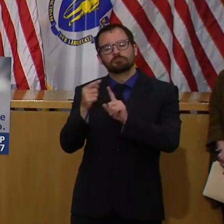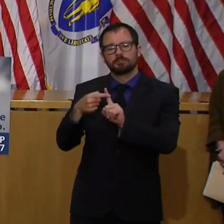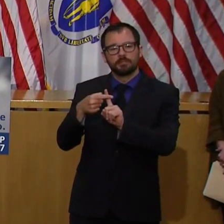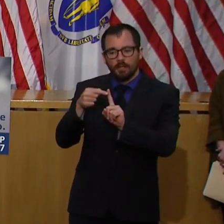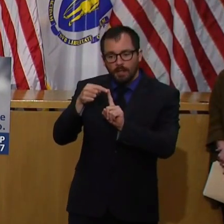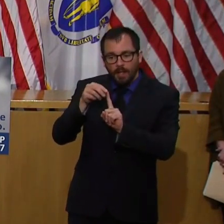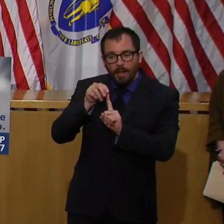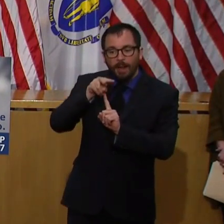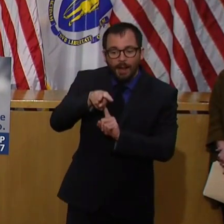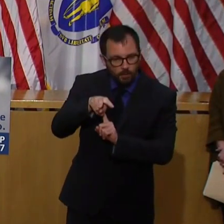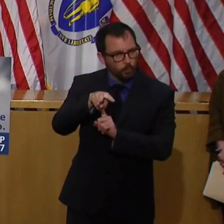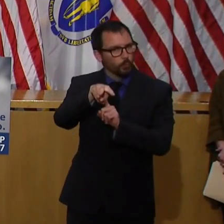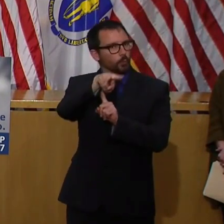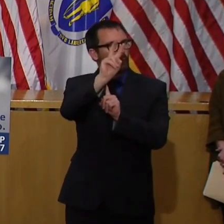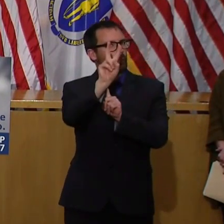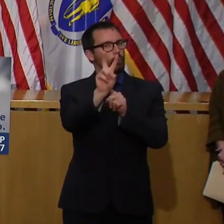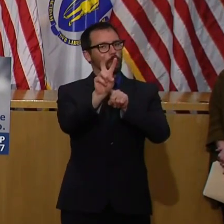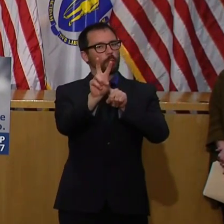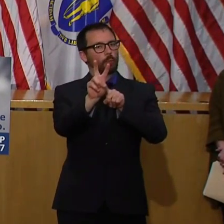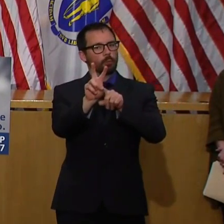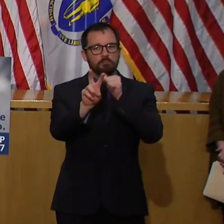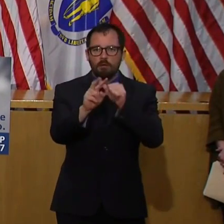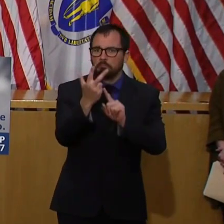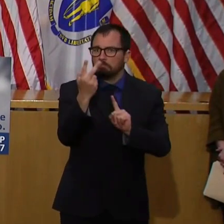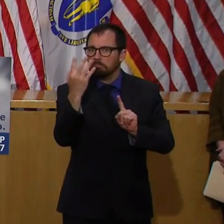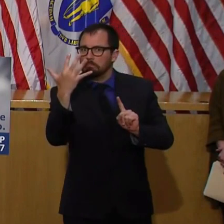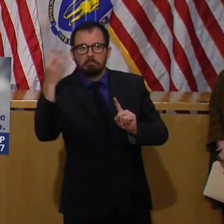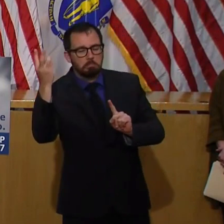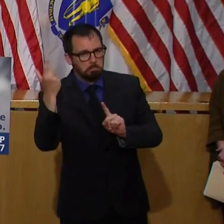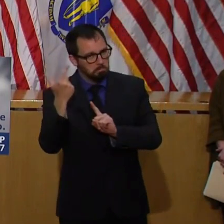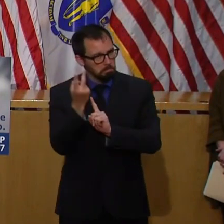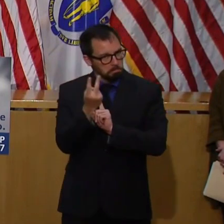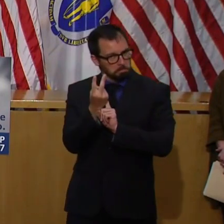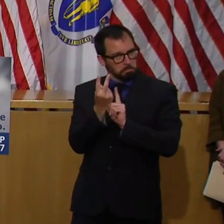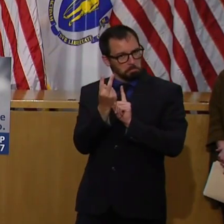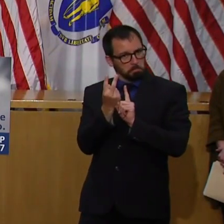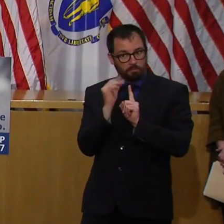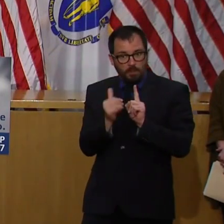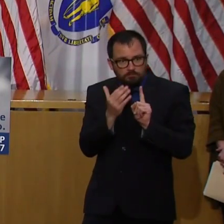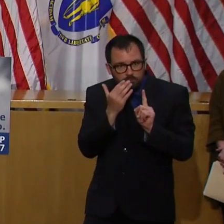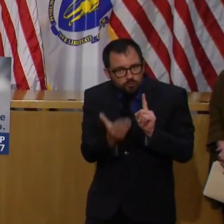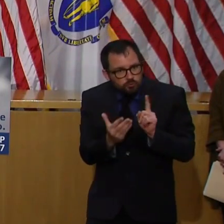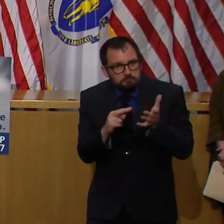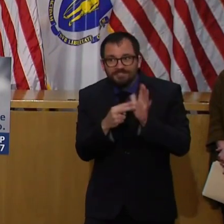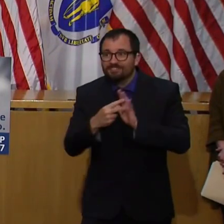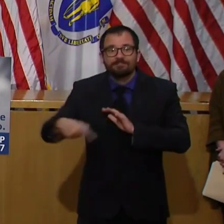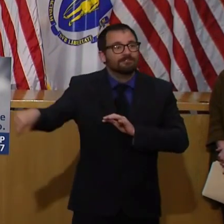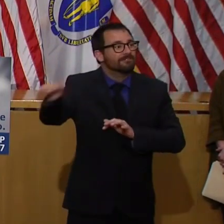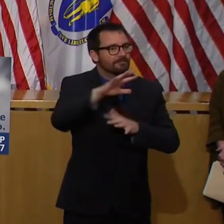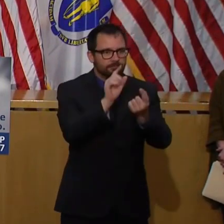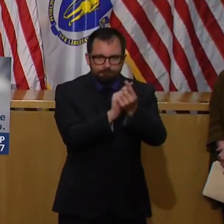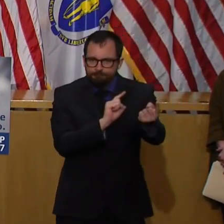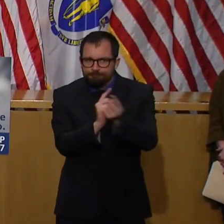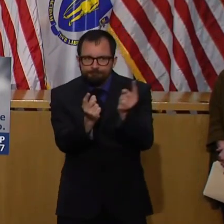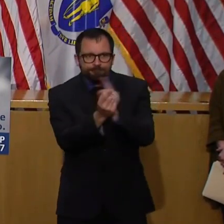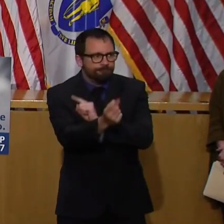THIS IS A GOOD SIGN THAT PEOPLE ARE TAKING SOCIAL DISTANCING SERIOUSLY. BUT THAT DOESN'T MEAN THAT FOLKS CAN LET UP ON THE SOCIAL